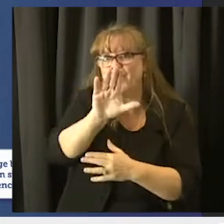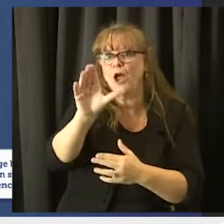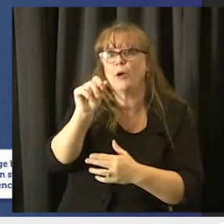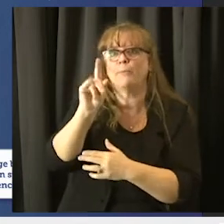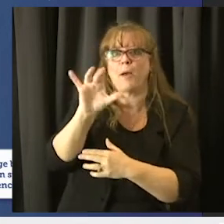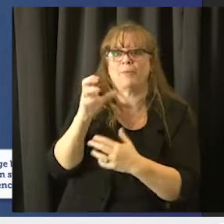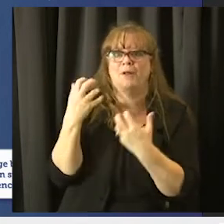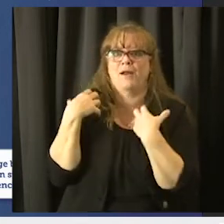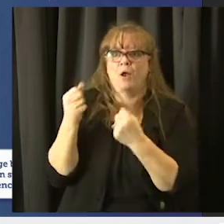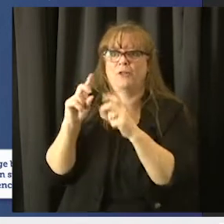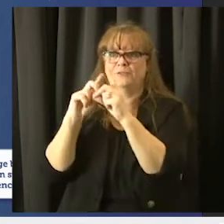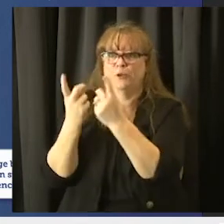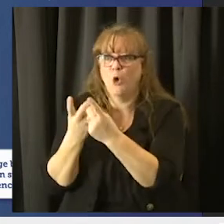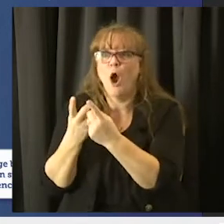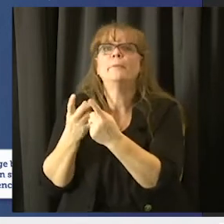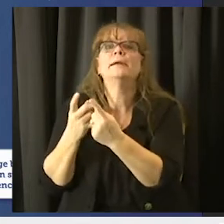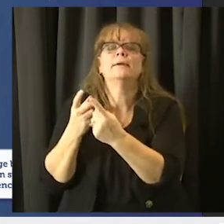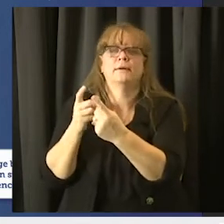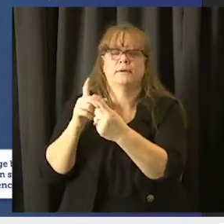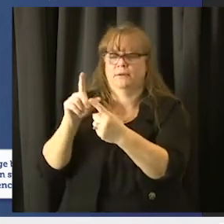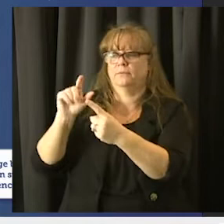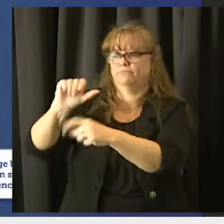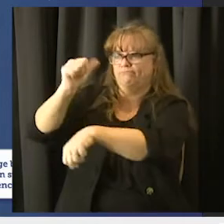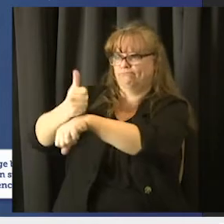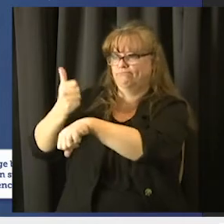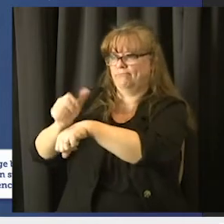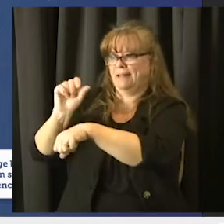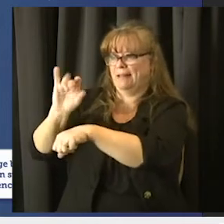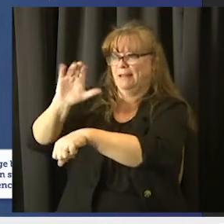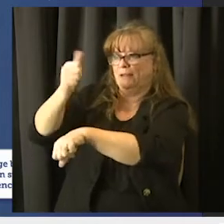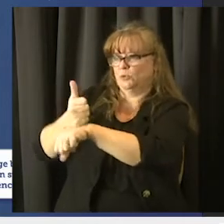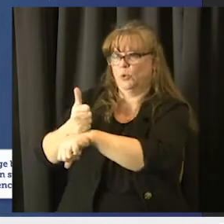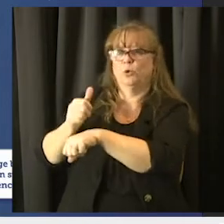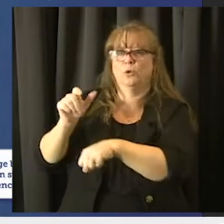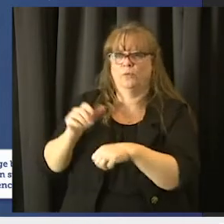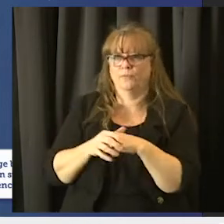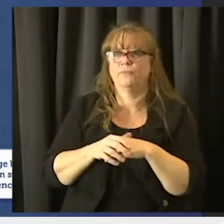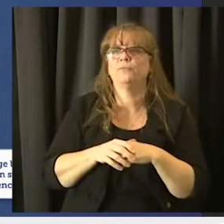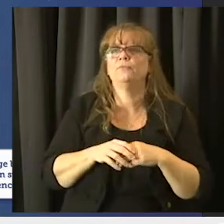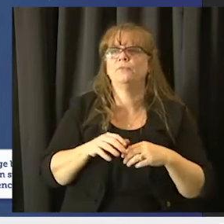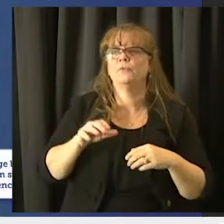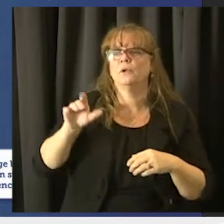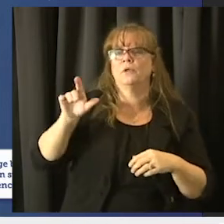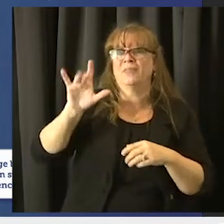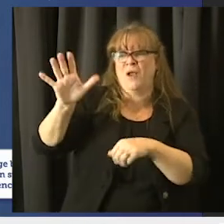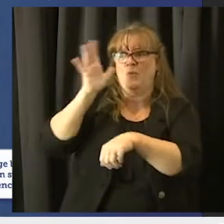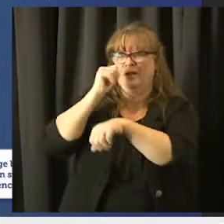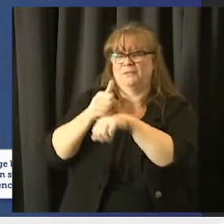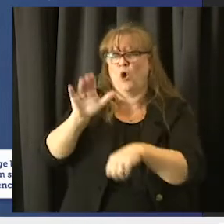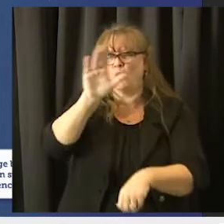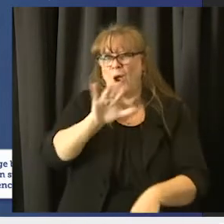the date for you if you work at this safeway is you know february 15th it could be uh